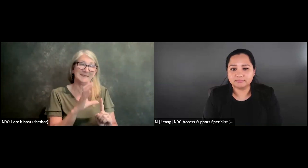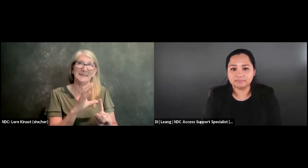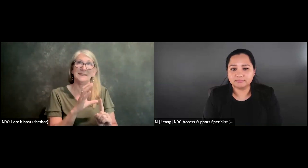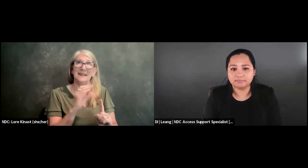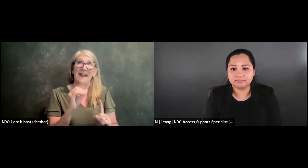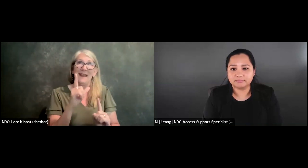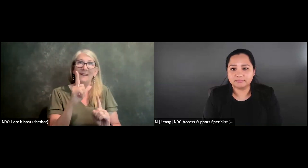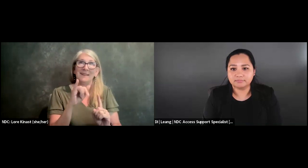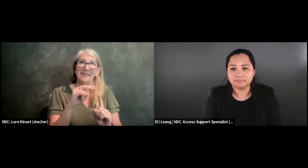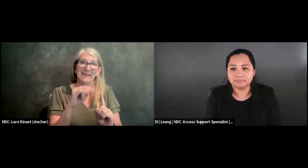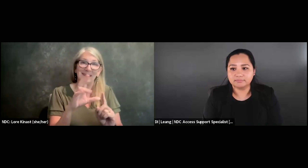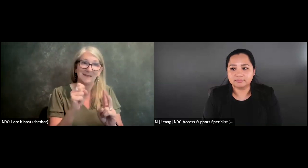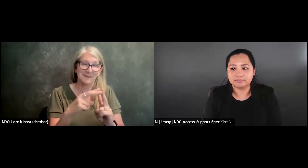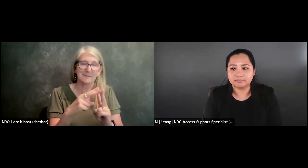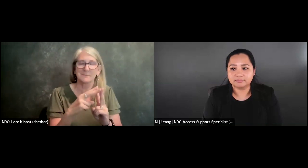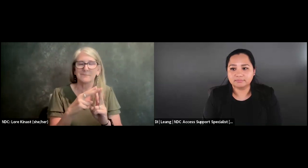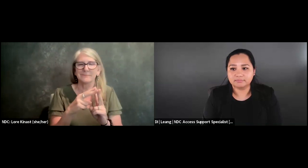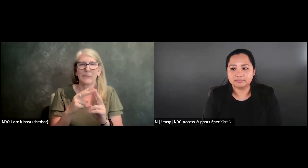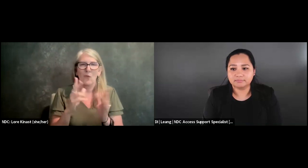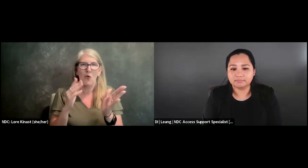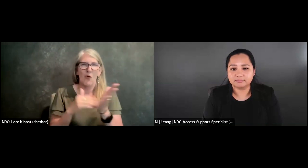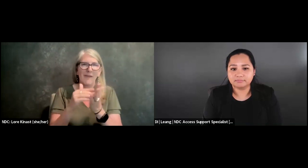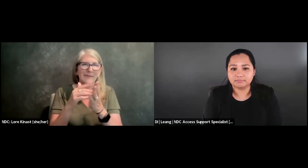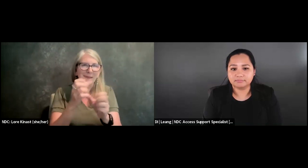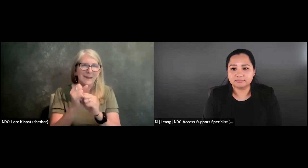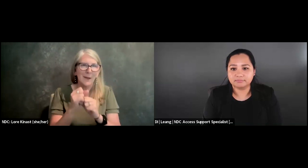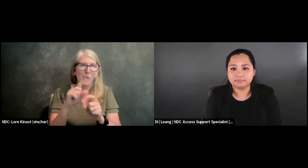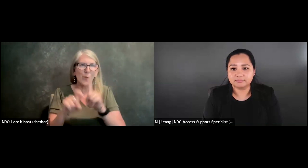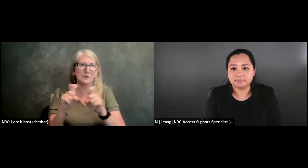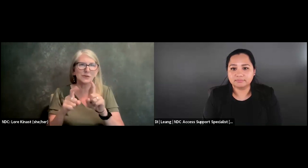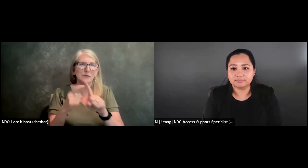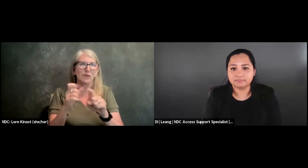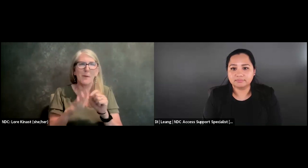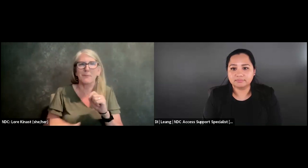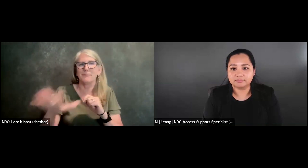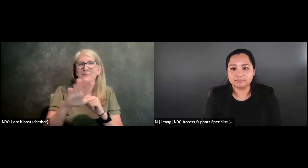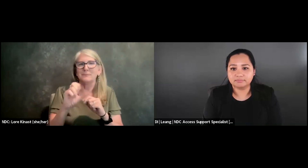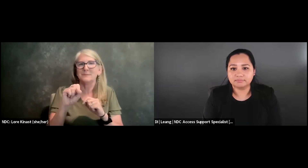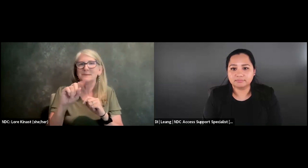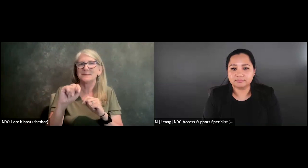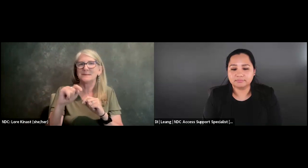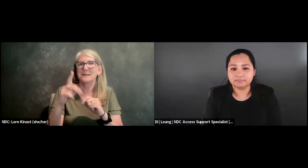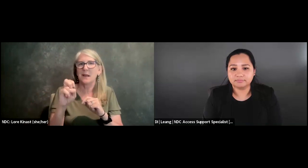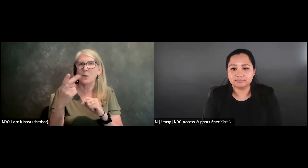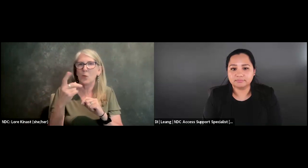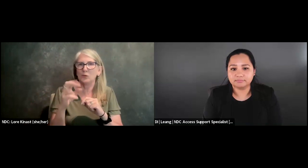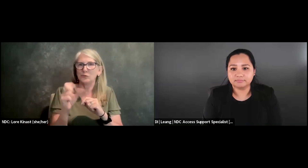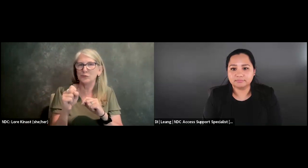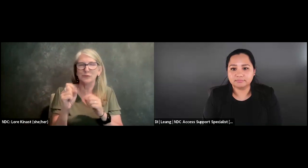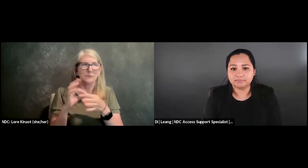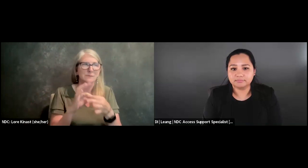NDC and LINCS, L-I-N-C-S, has seen questions come in from